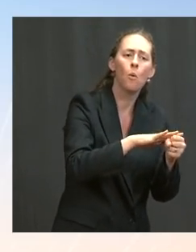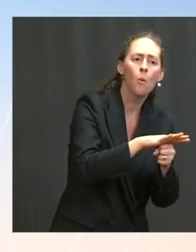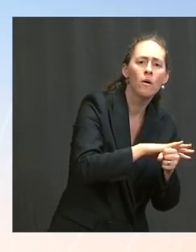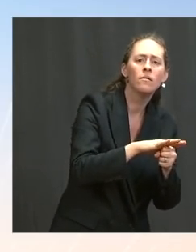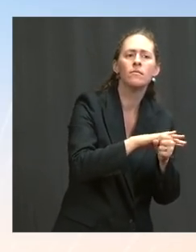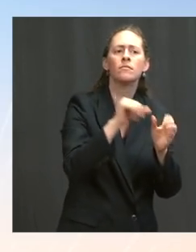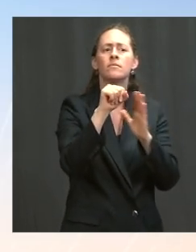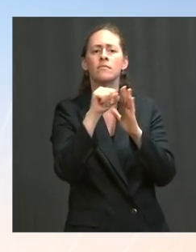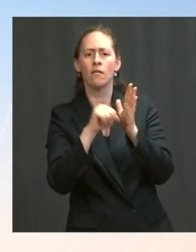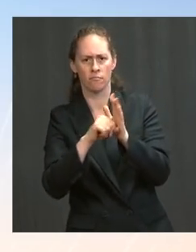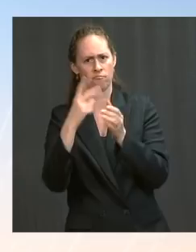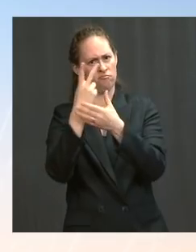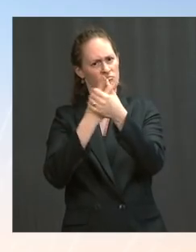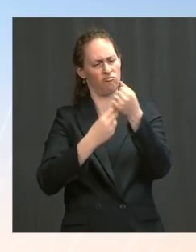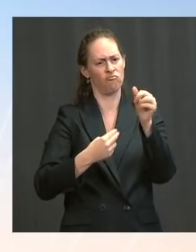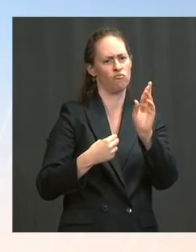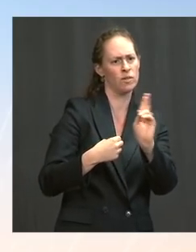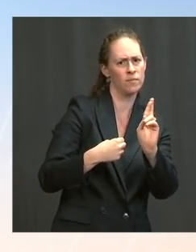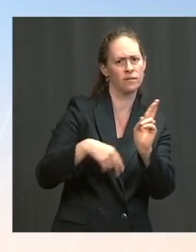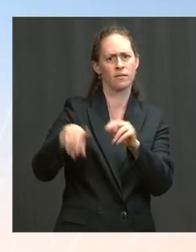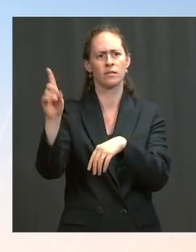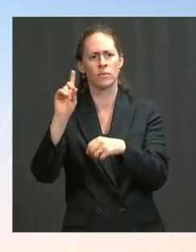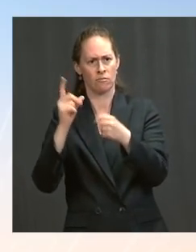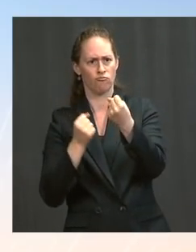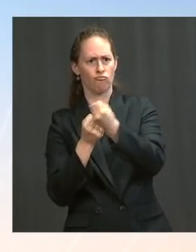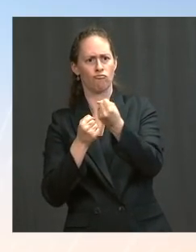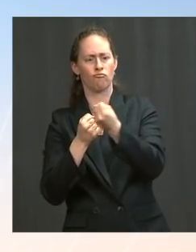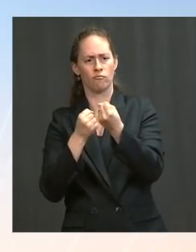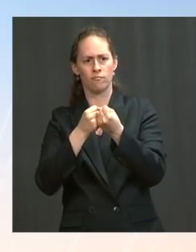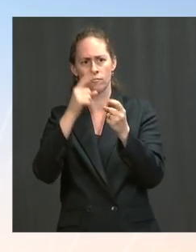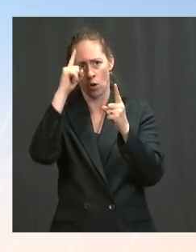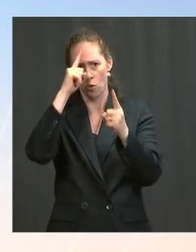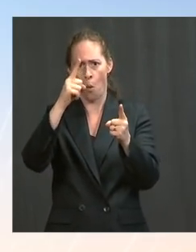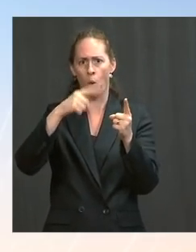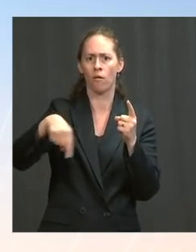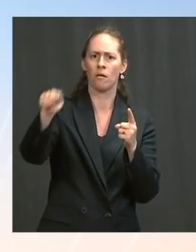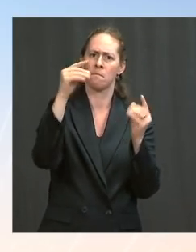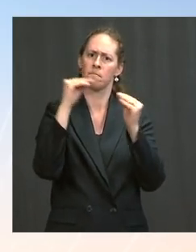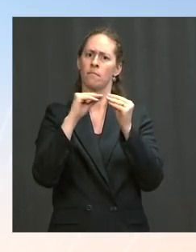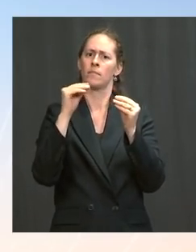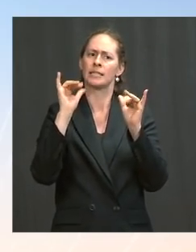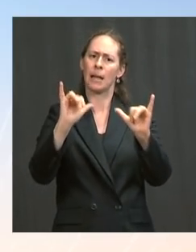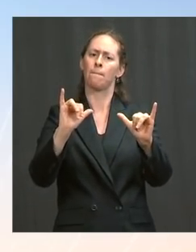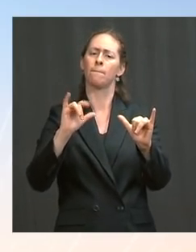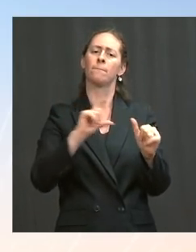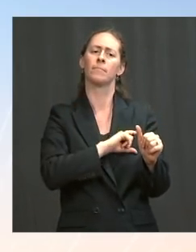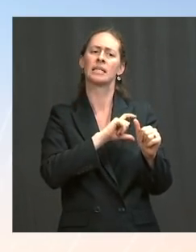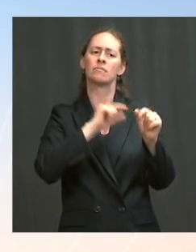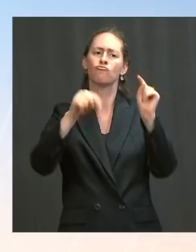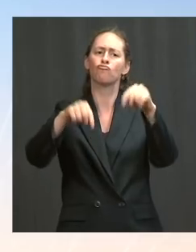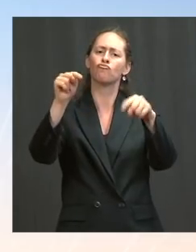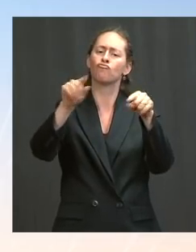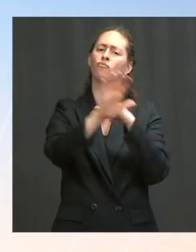could help ensure local cops were kept on the beat in communities across the country. As you know, it didn't receive a single Republican vote.